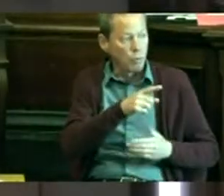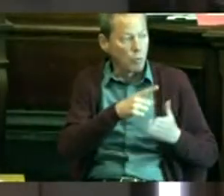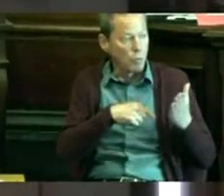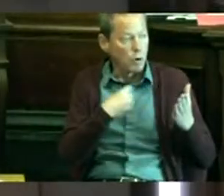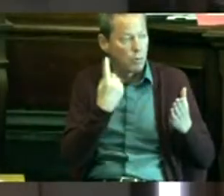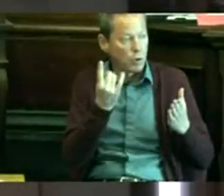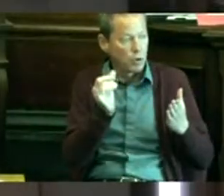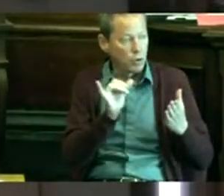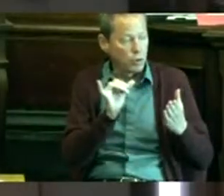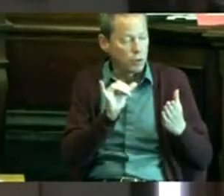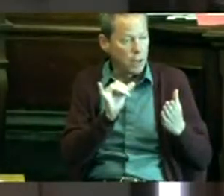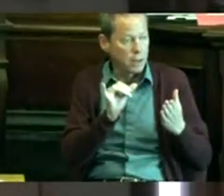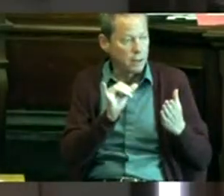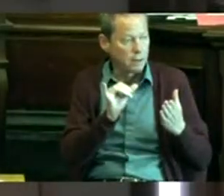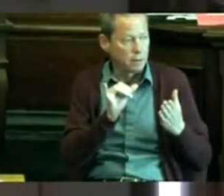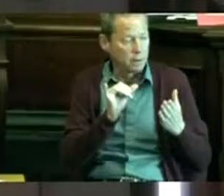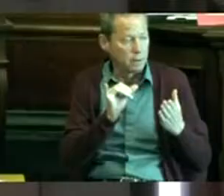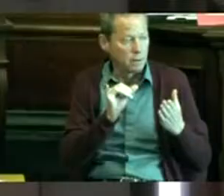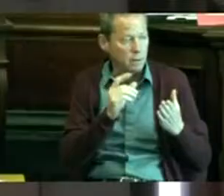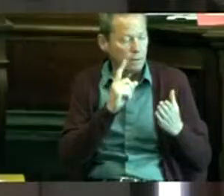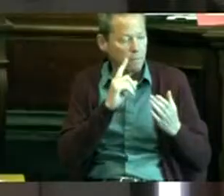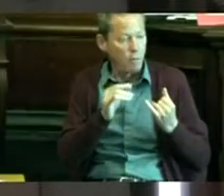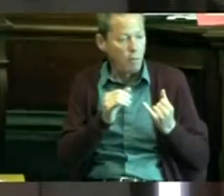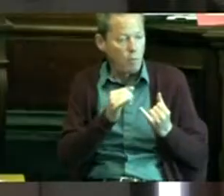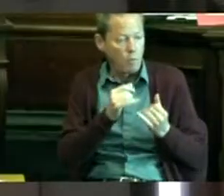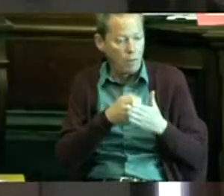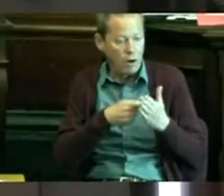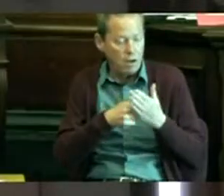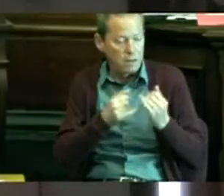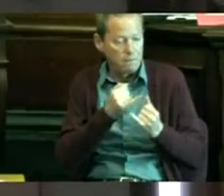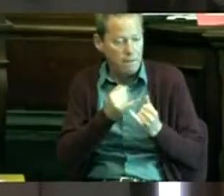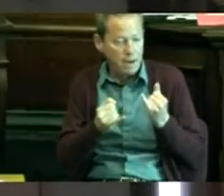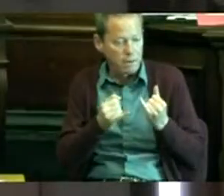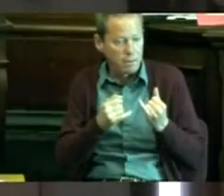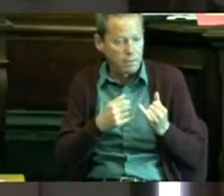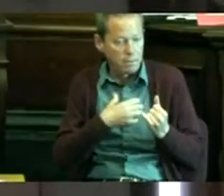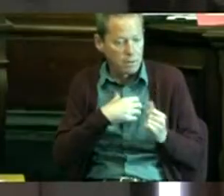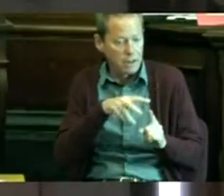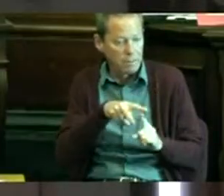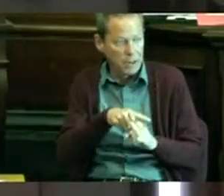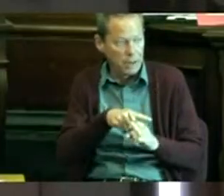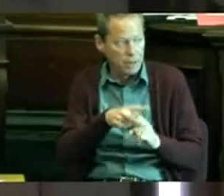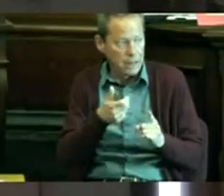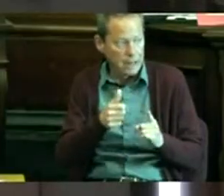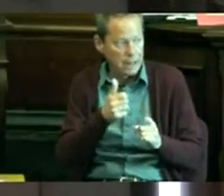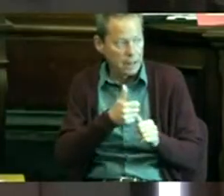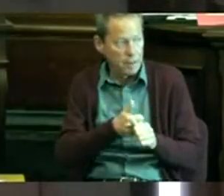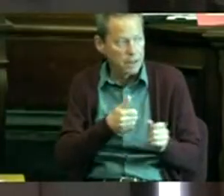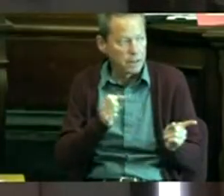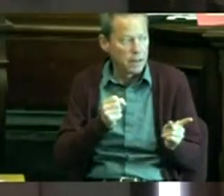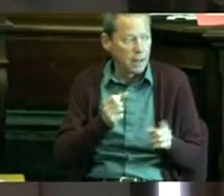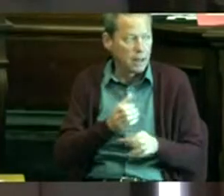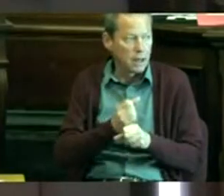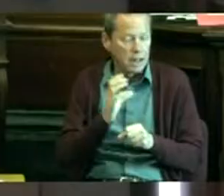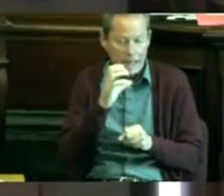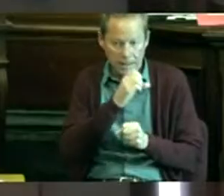briefly about what it would look like to include any costs of the